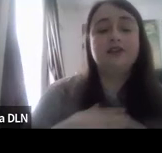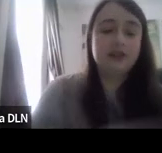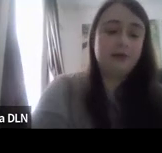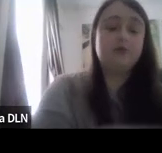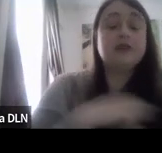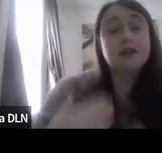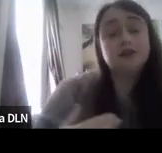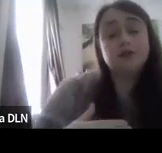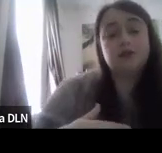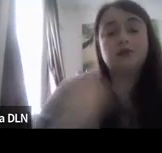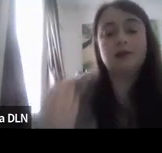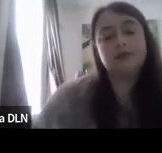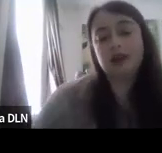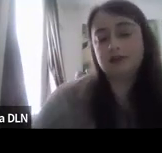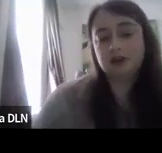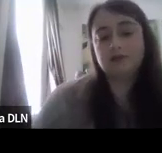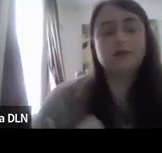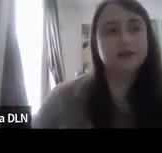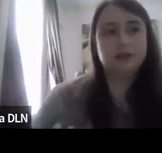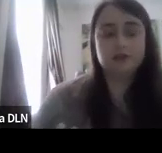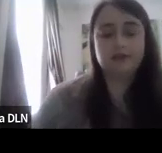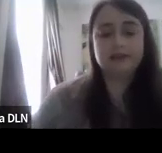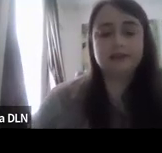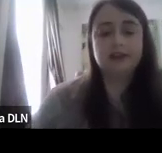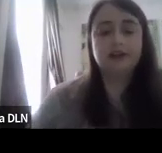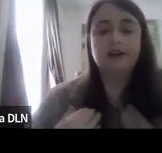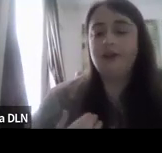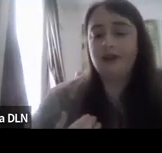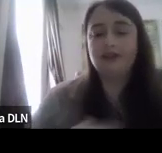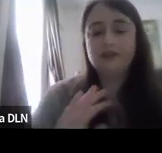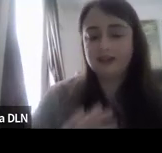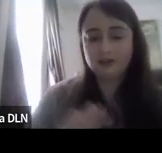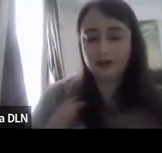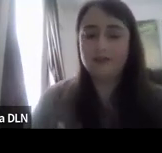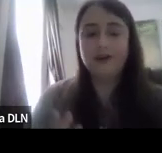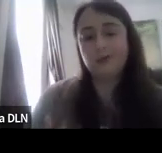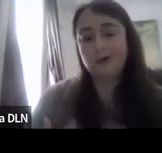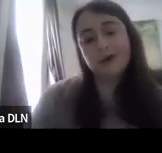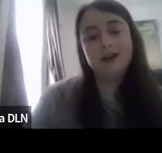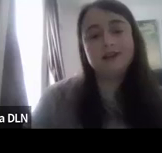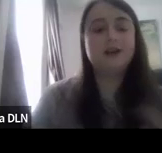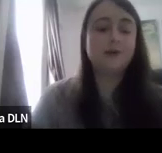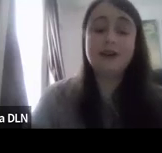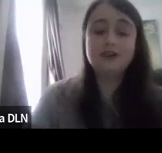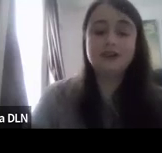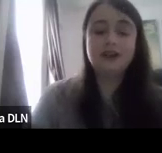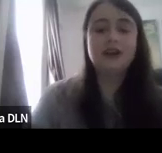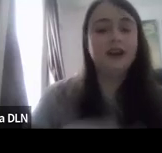and the same with residential or campus life staff who run social events. At UEA, the residential life helped me organize an accommodation change